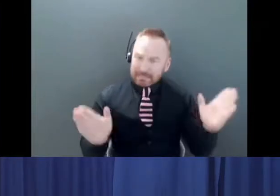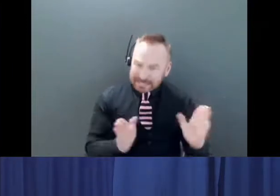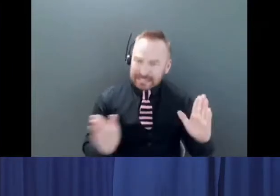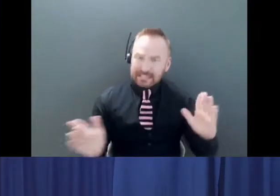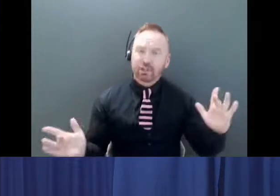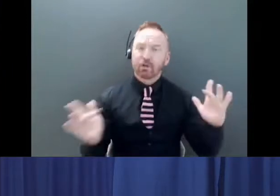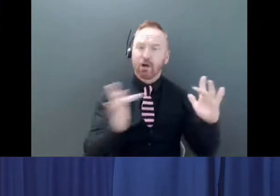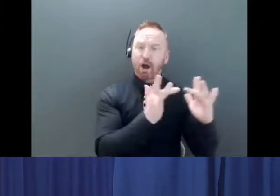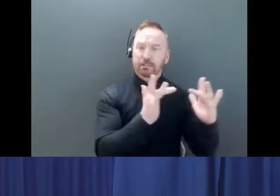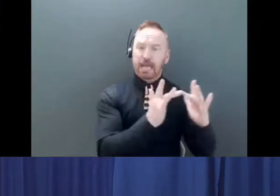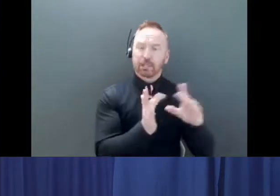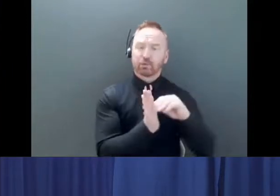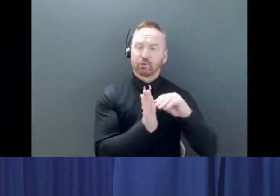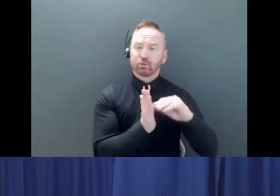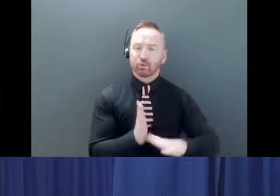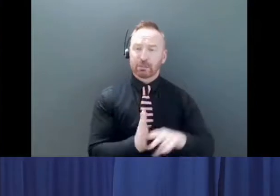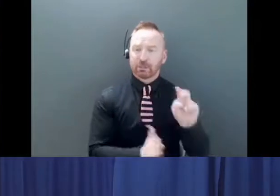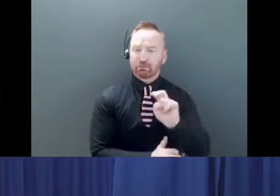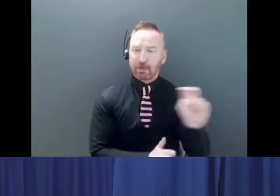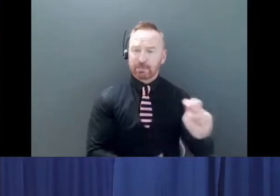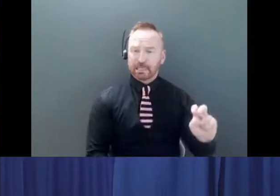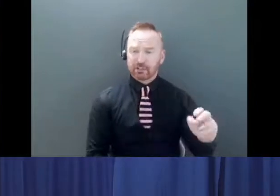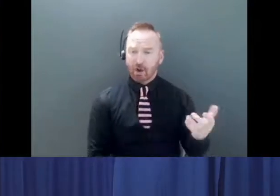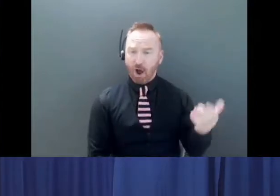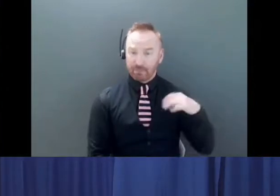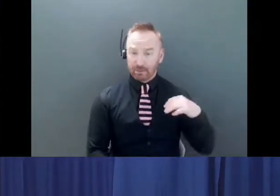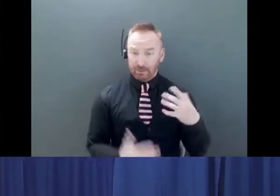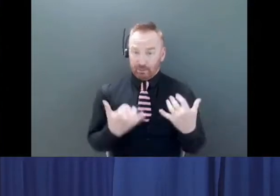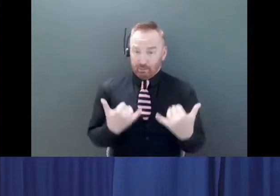spot by emailing, student.transportation